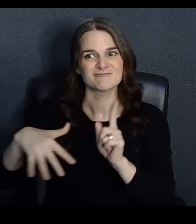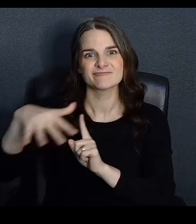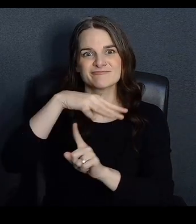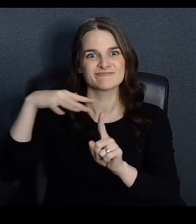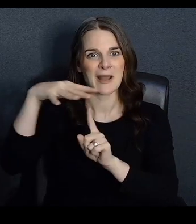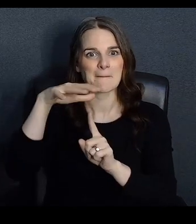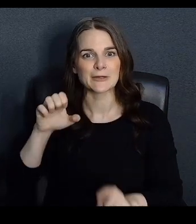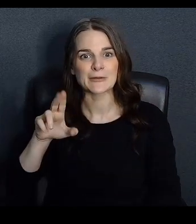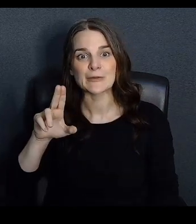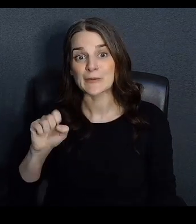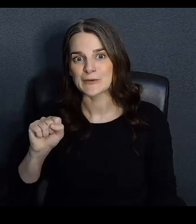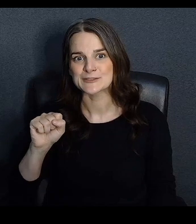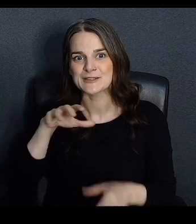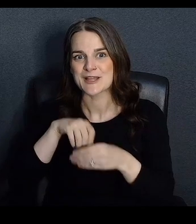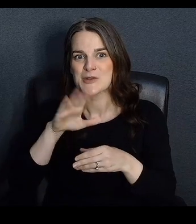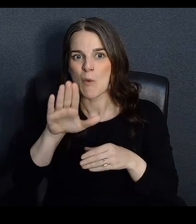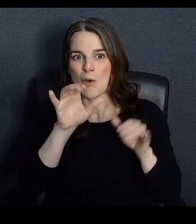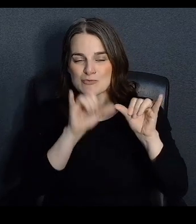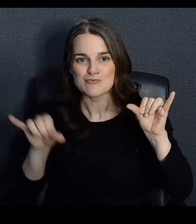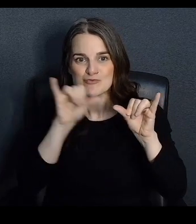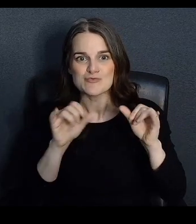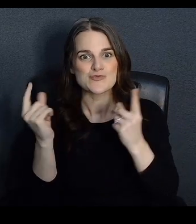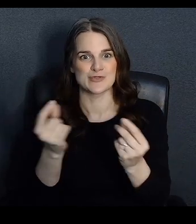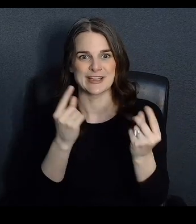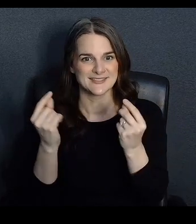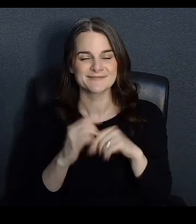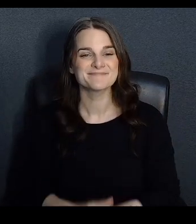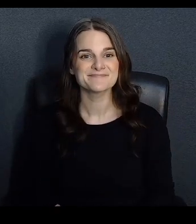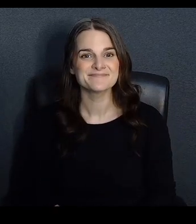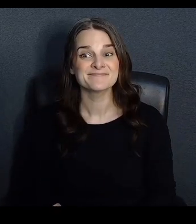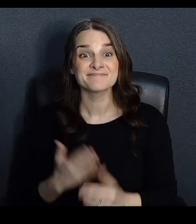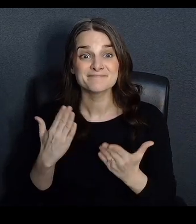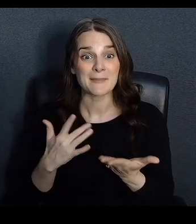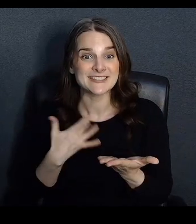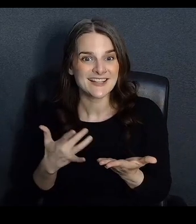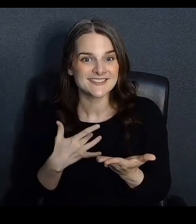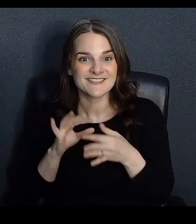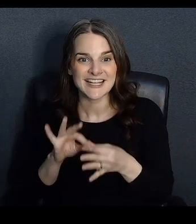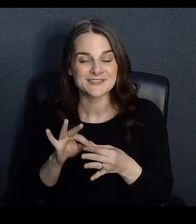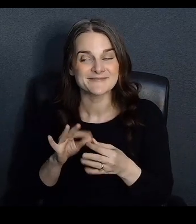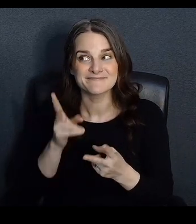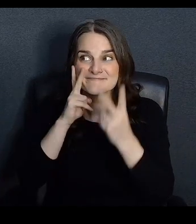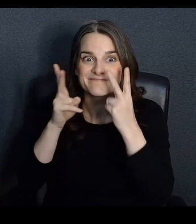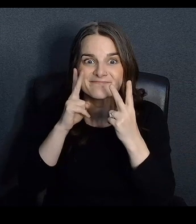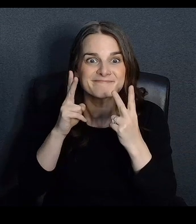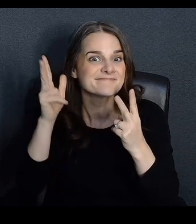So we'll be talking about using our senses of vision and hearing. But this could also be applied to your sense of touch.